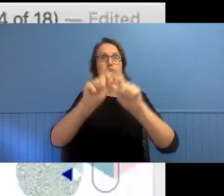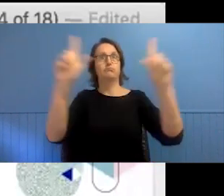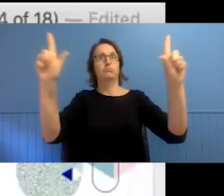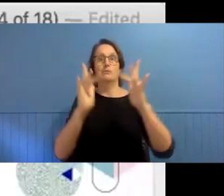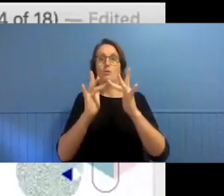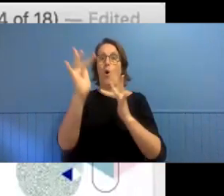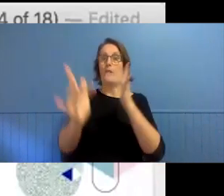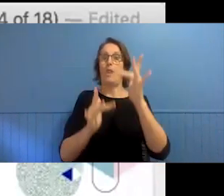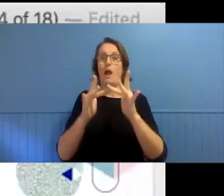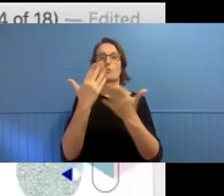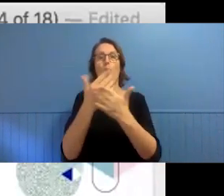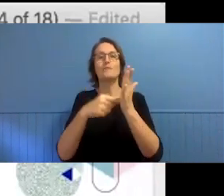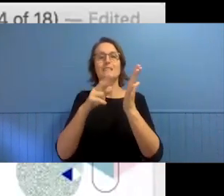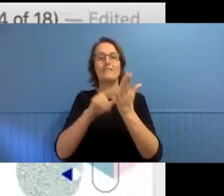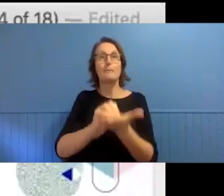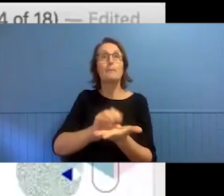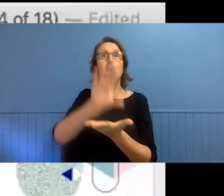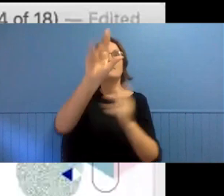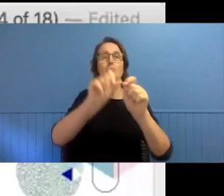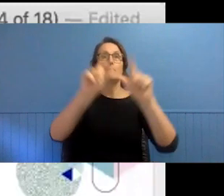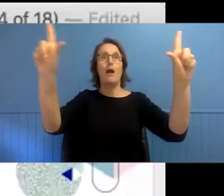whole thing to the end, whilst chatting on WhatsApp with two